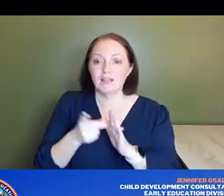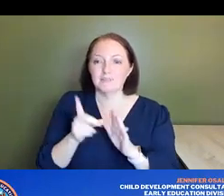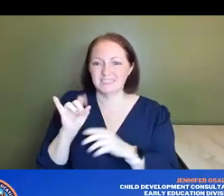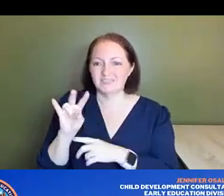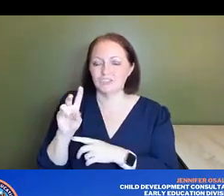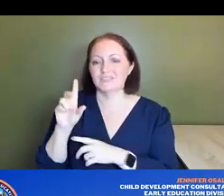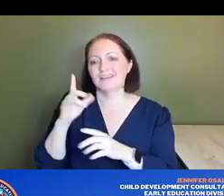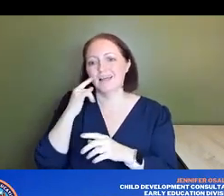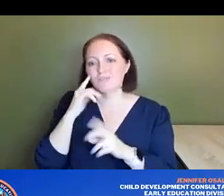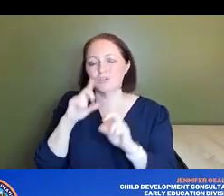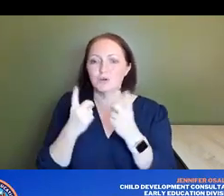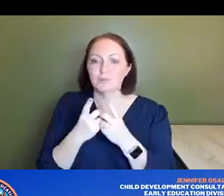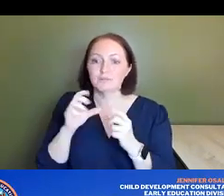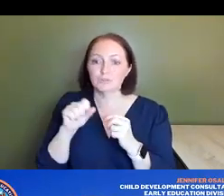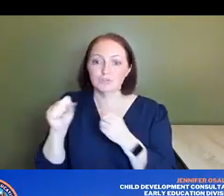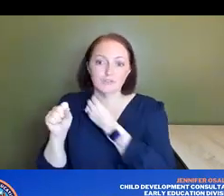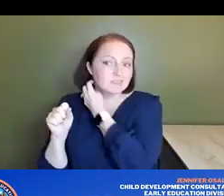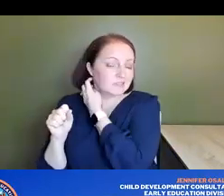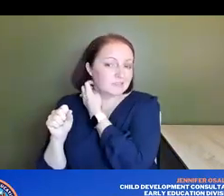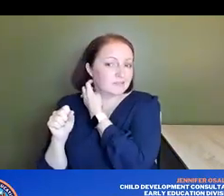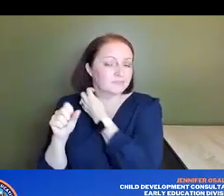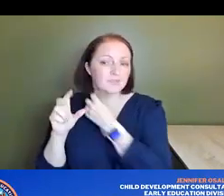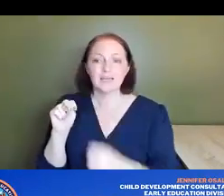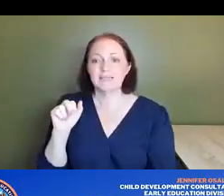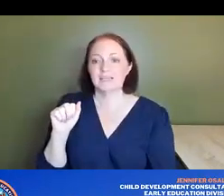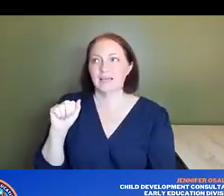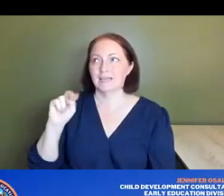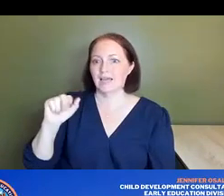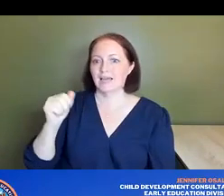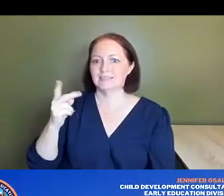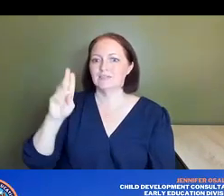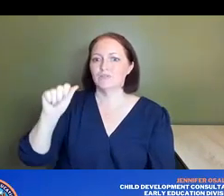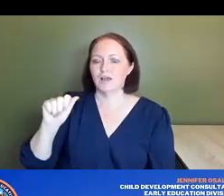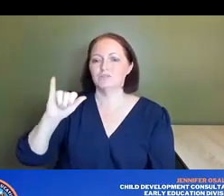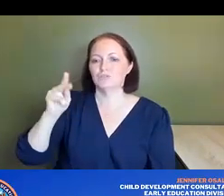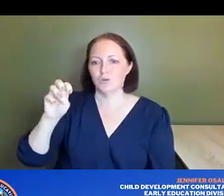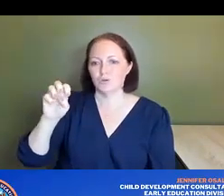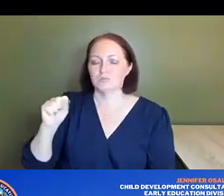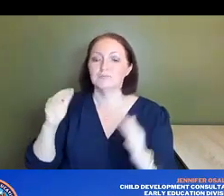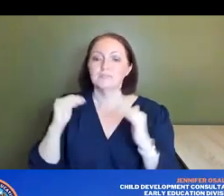Department of Social Services we have Nadirah Jones. From the Special Education Division